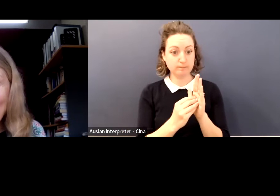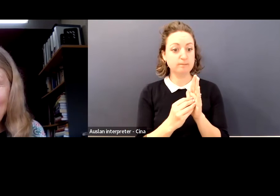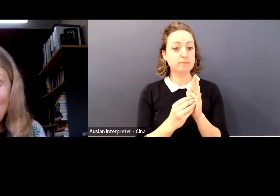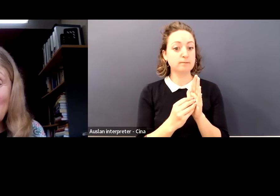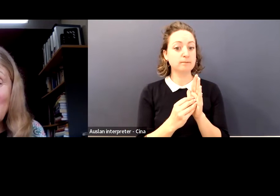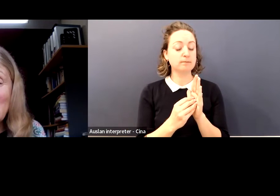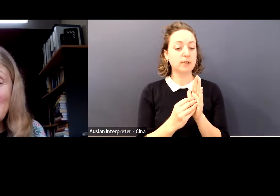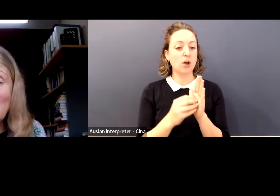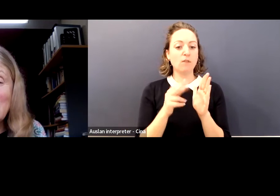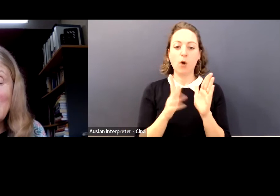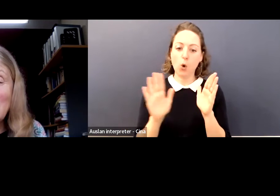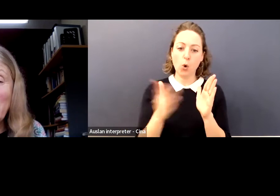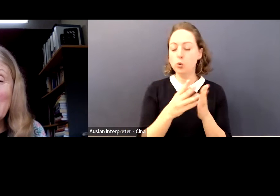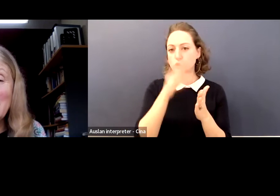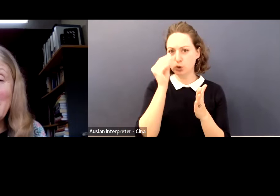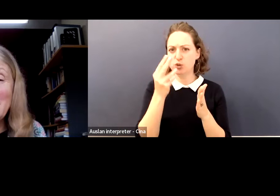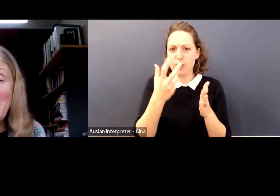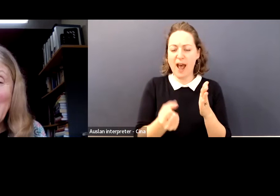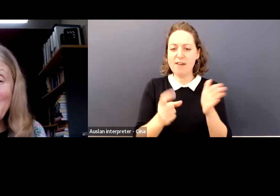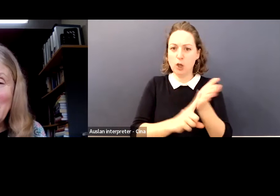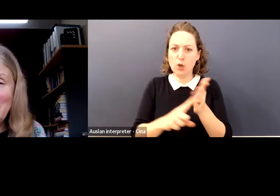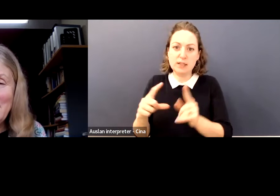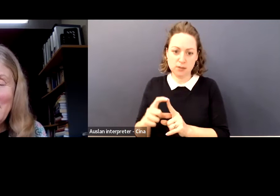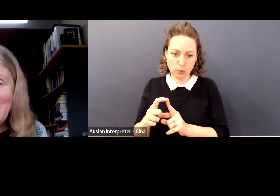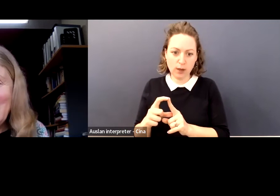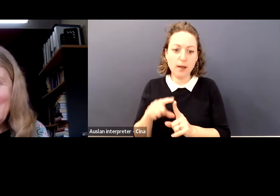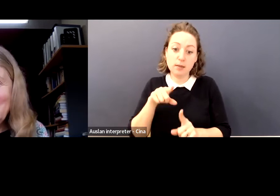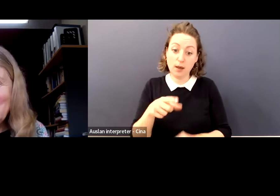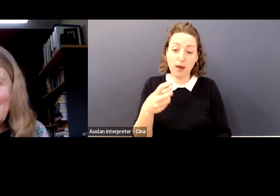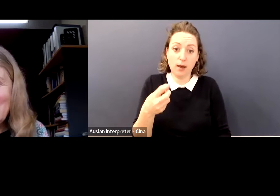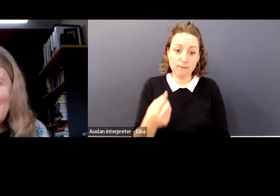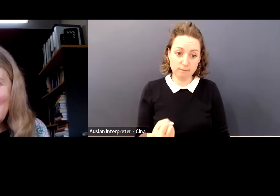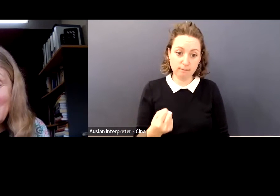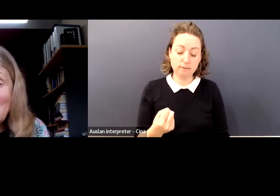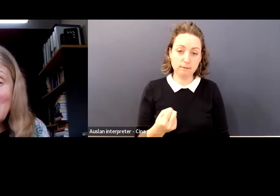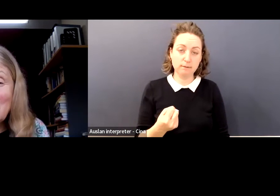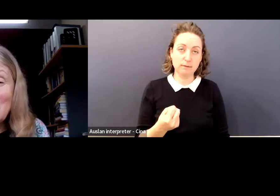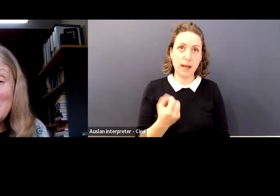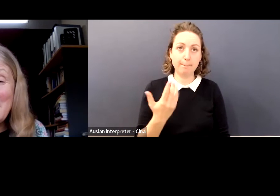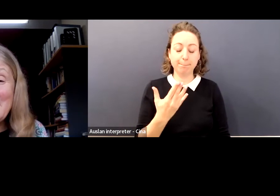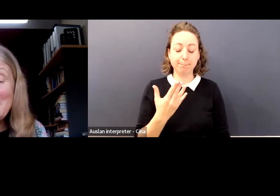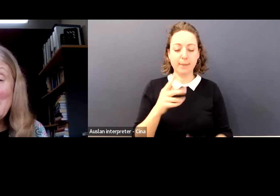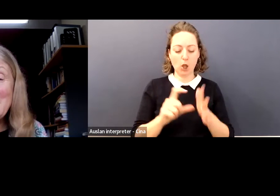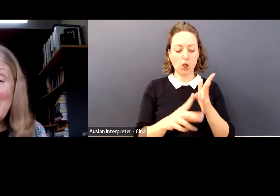for students with learning disorders is the fact that they have a condition that means that